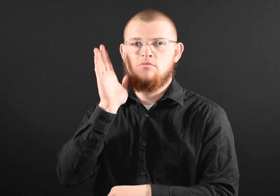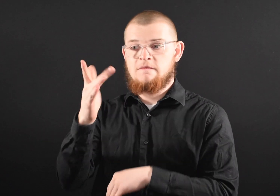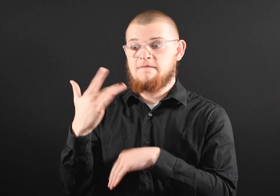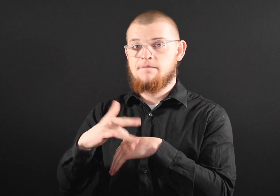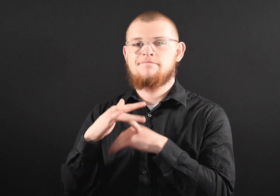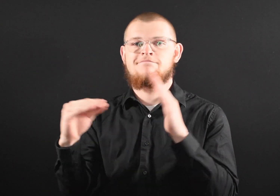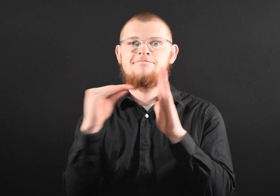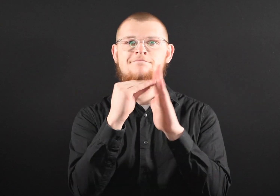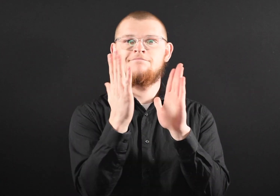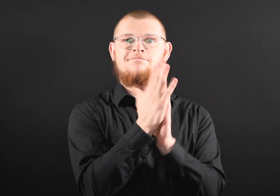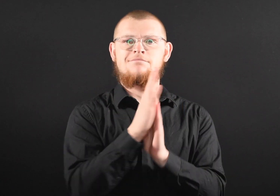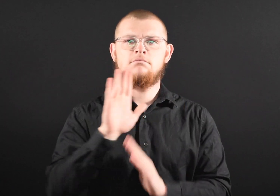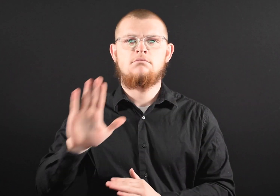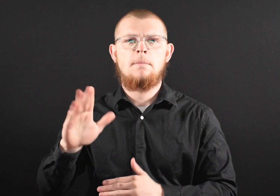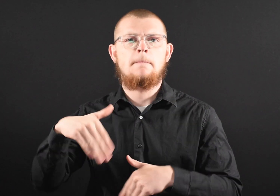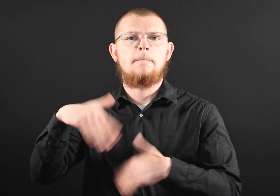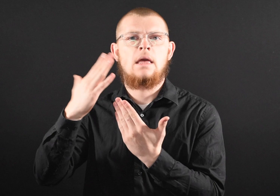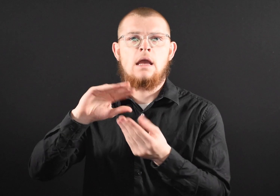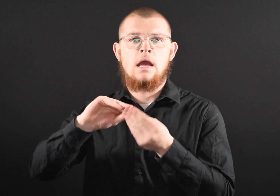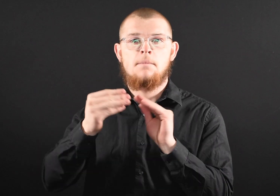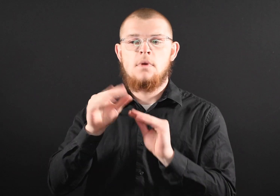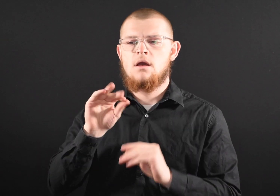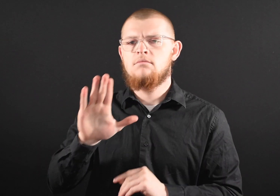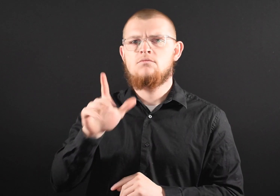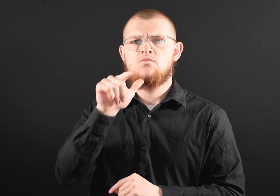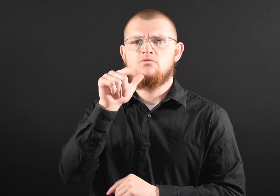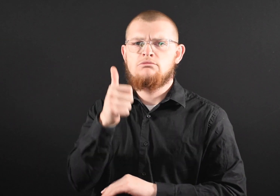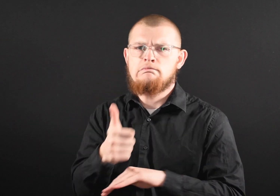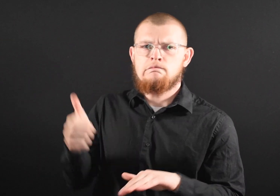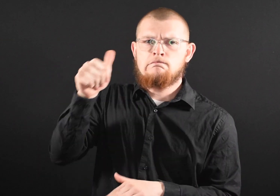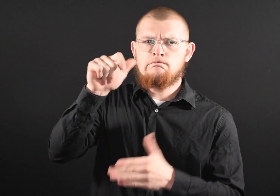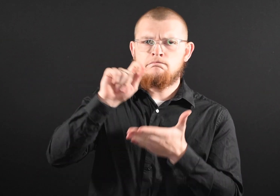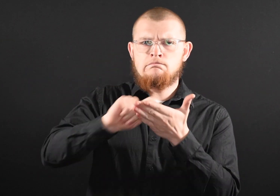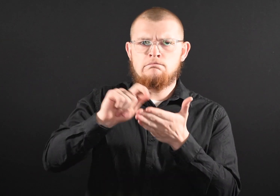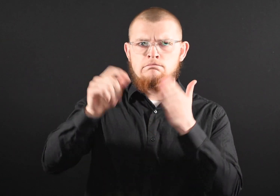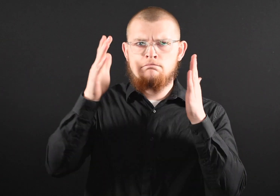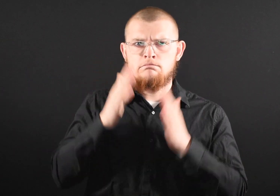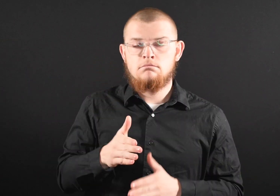When available, bill numbers and chief authors will also be posted.